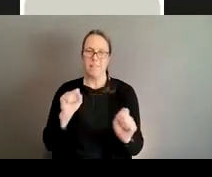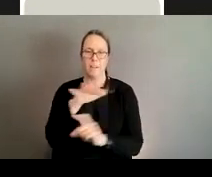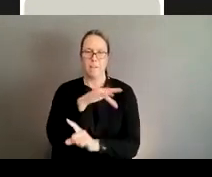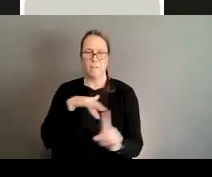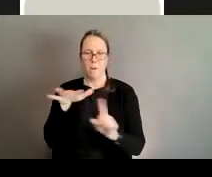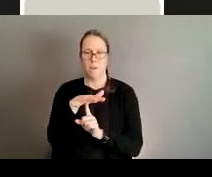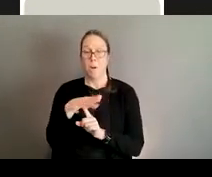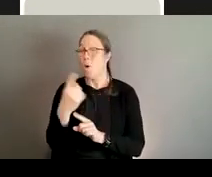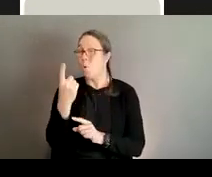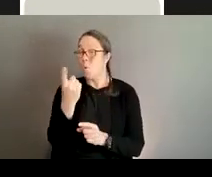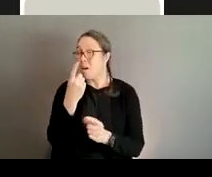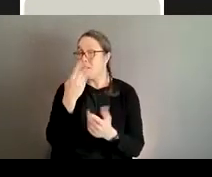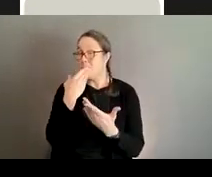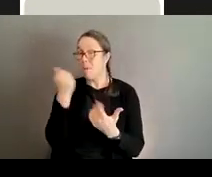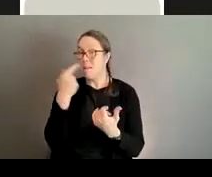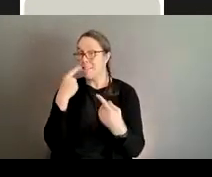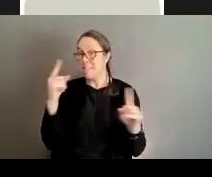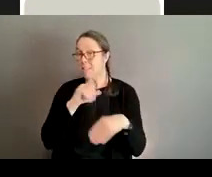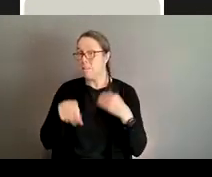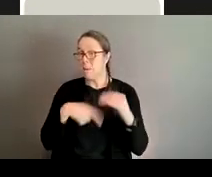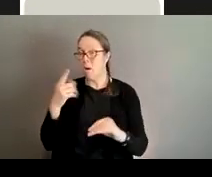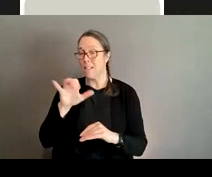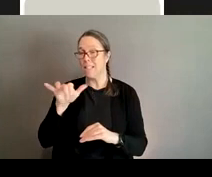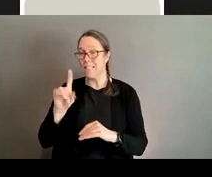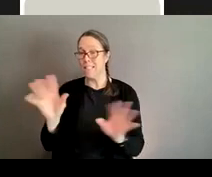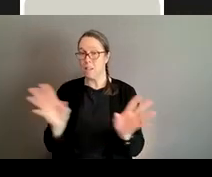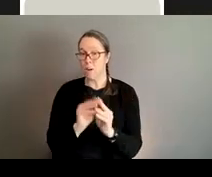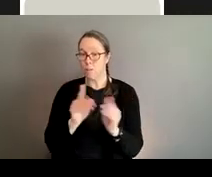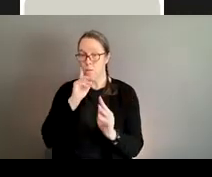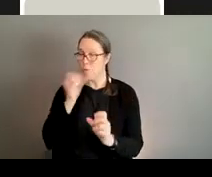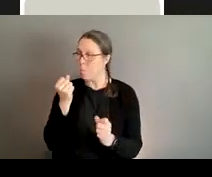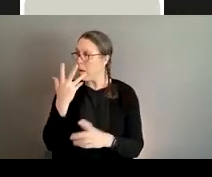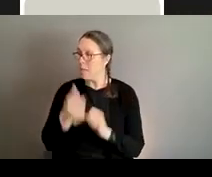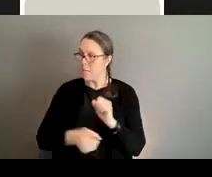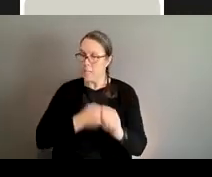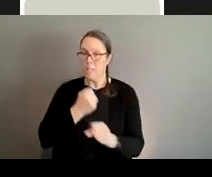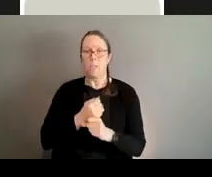of LEAD over the years, the LEAD Conference over the years has been that people can ask